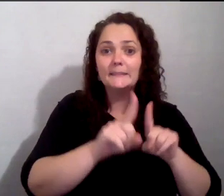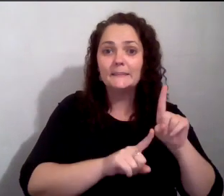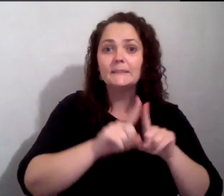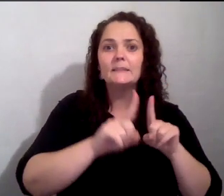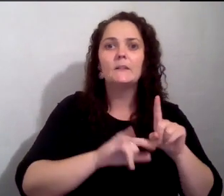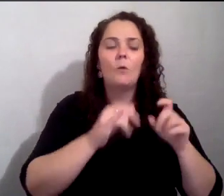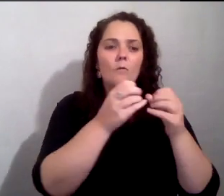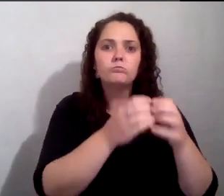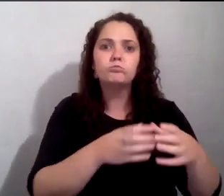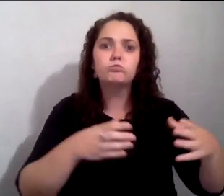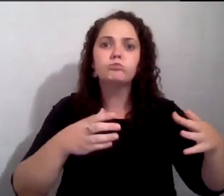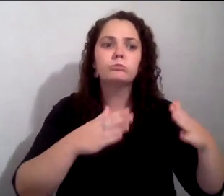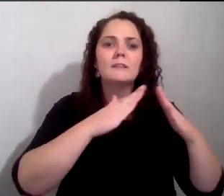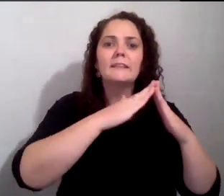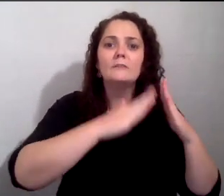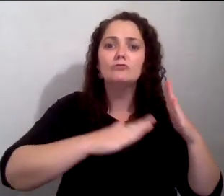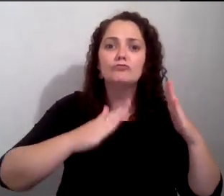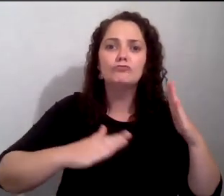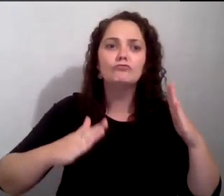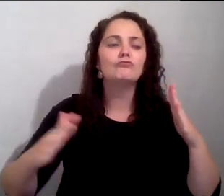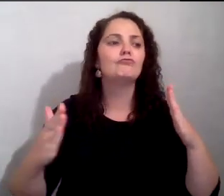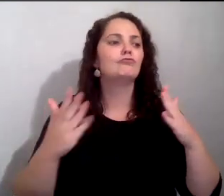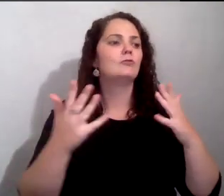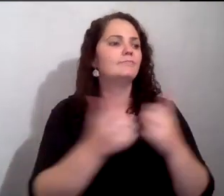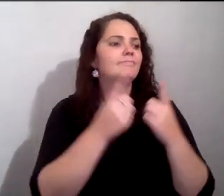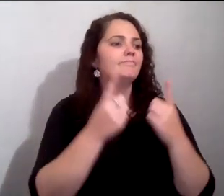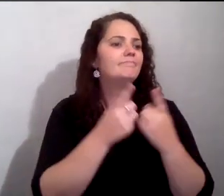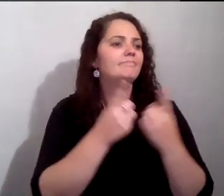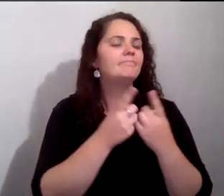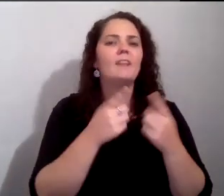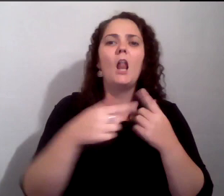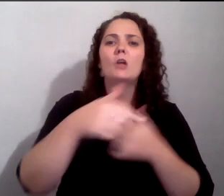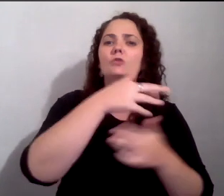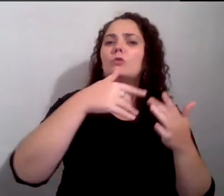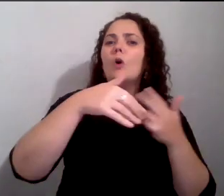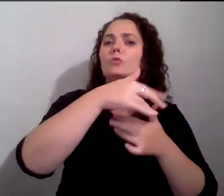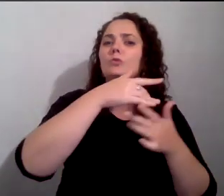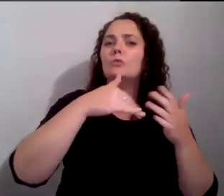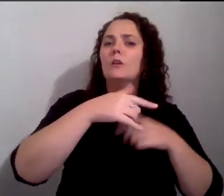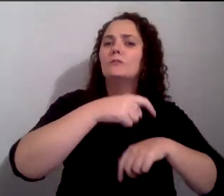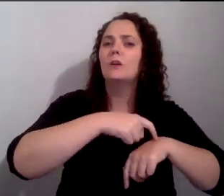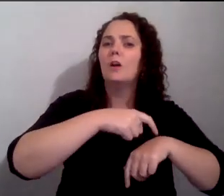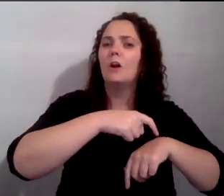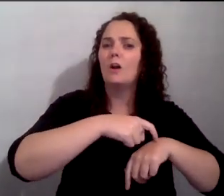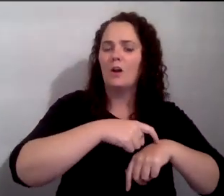industrialisation and the impact that this has had on people's lives. Socially the world of work was changing